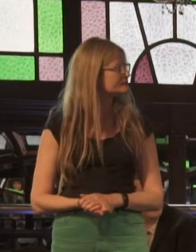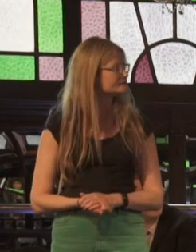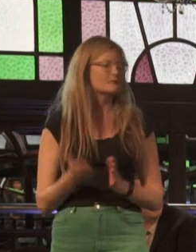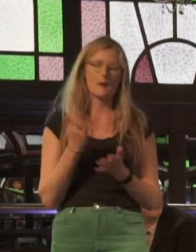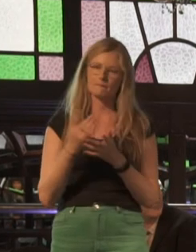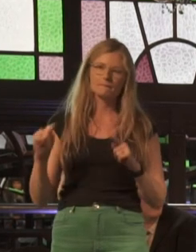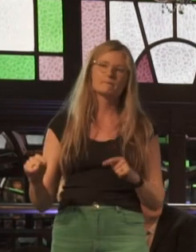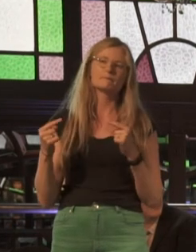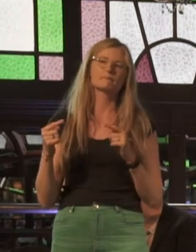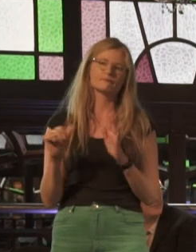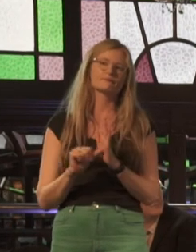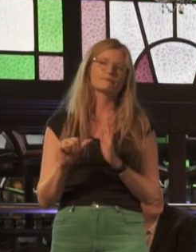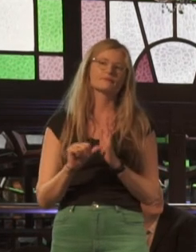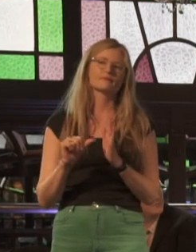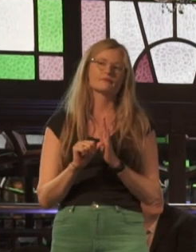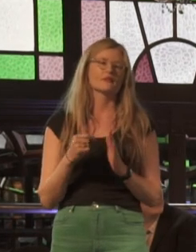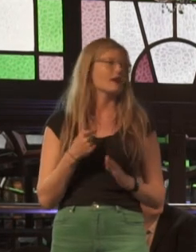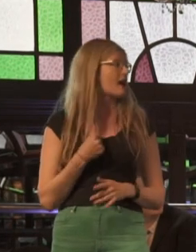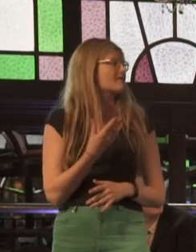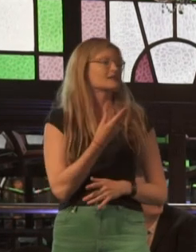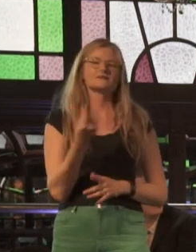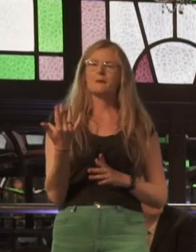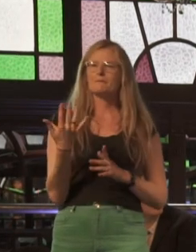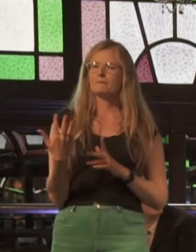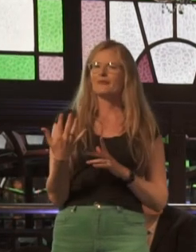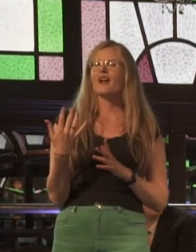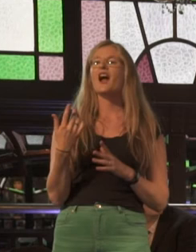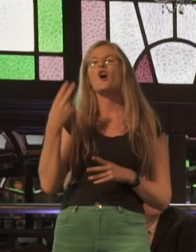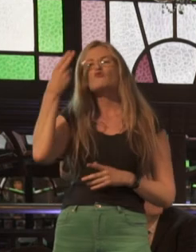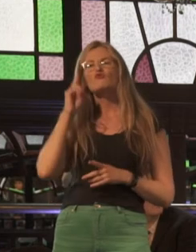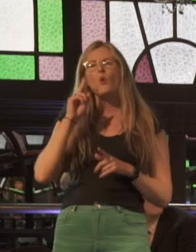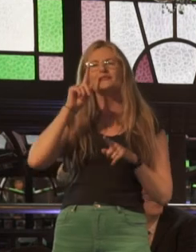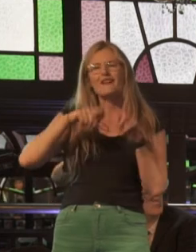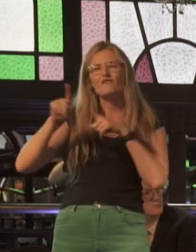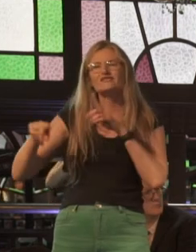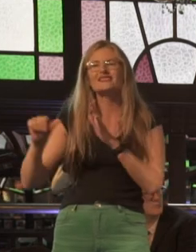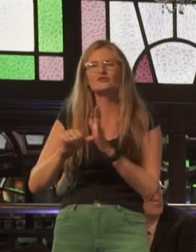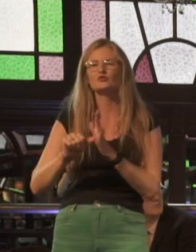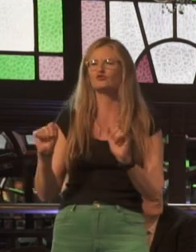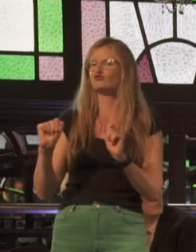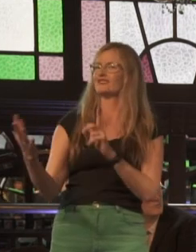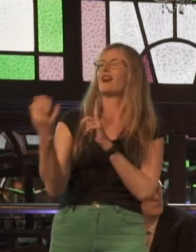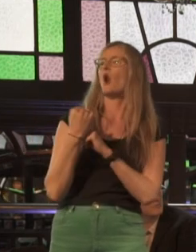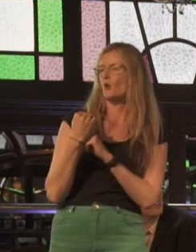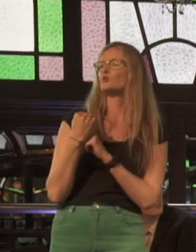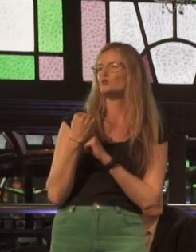I've got some undiagnosed neurodiversity issues too, but I would have never thought that I would be acknowledged in this -